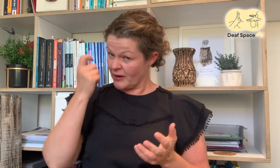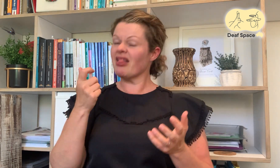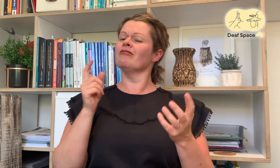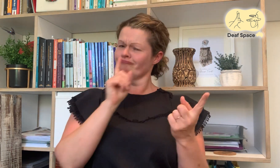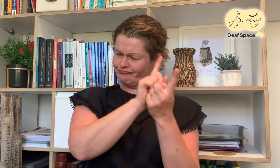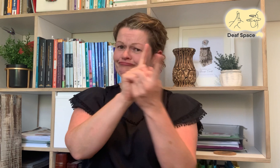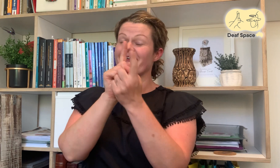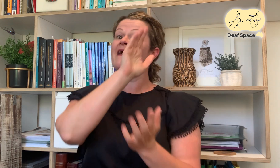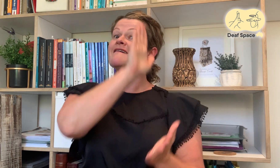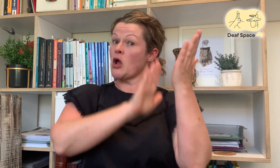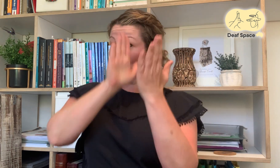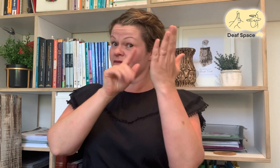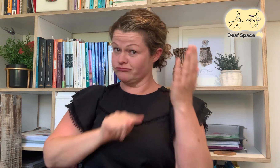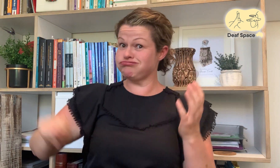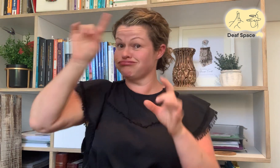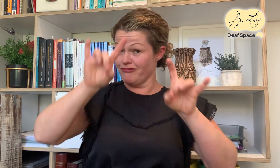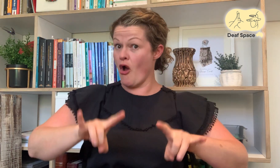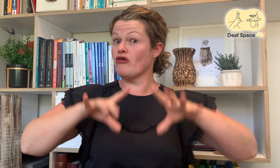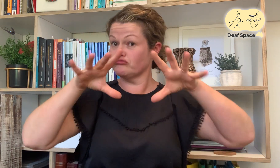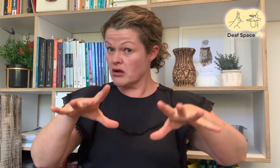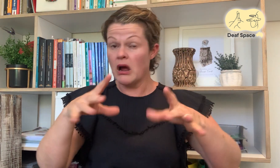Consultations are being held face-to-face around Australia,